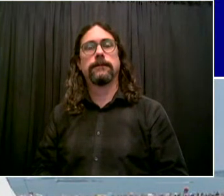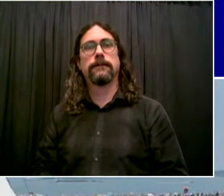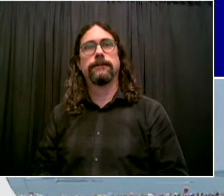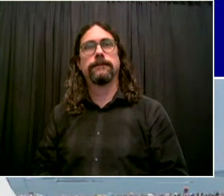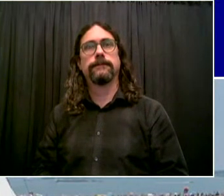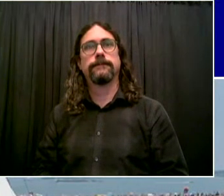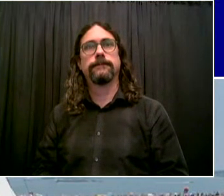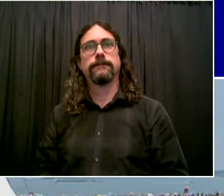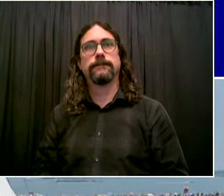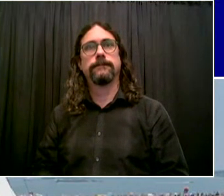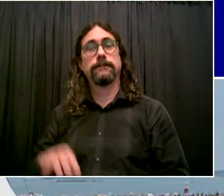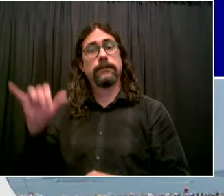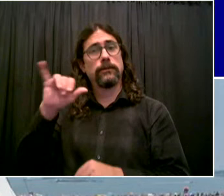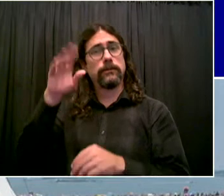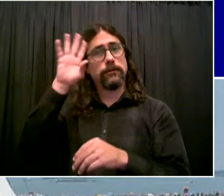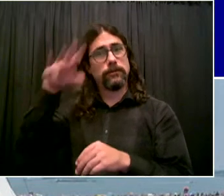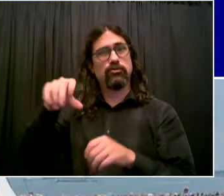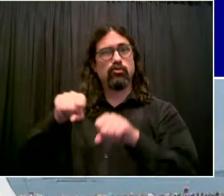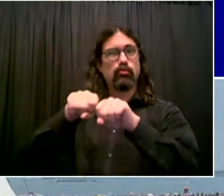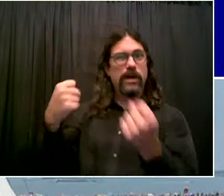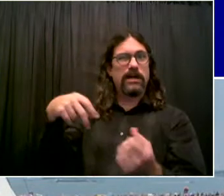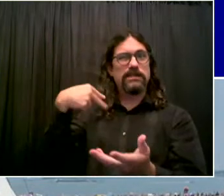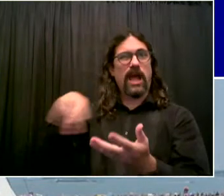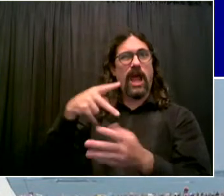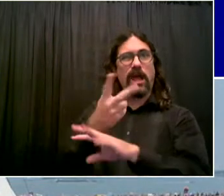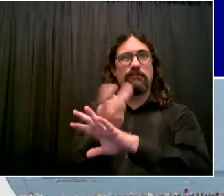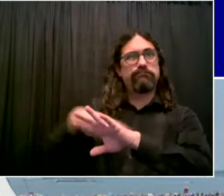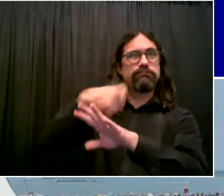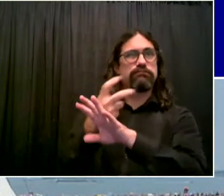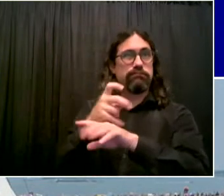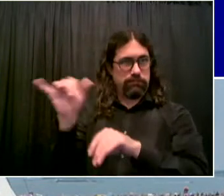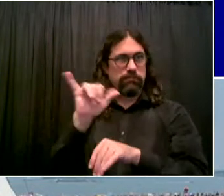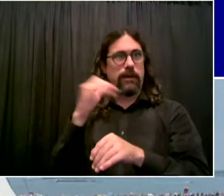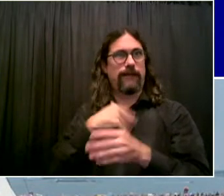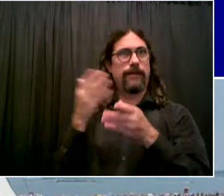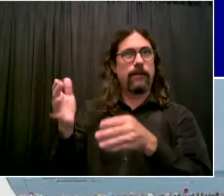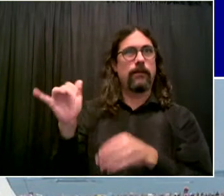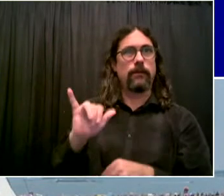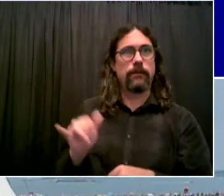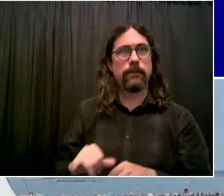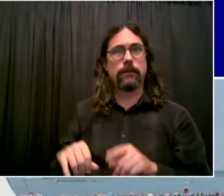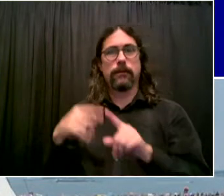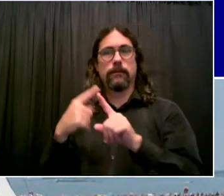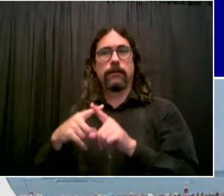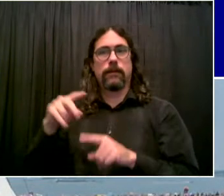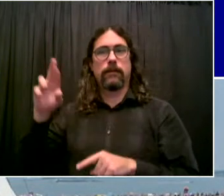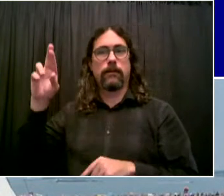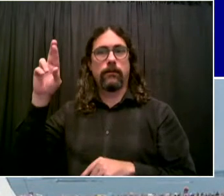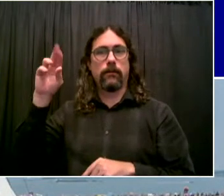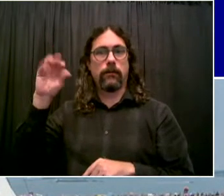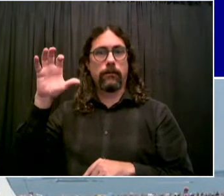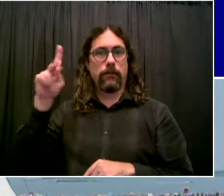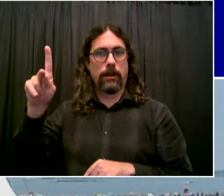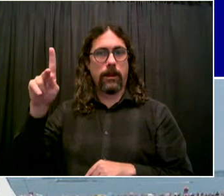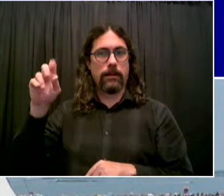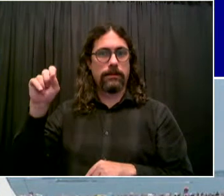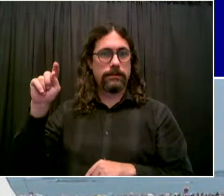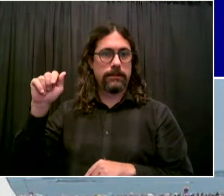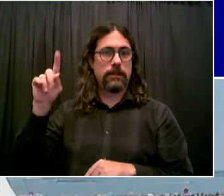OF HIP-HOP BREAKDANCE, ONE OF THE BEST GROUPS IF NOT THE BEST EVER